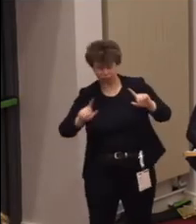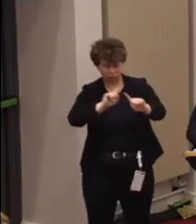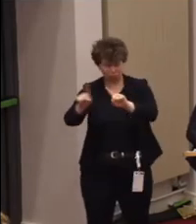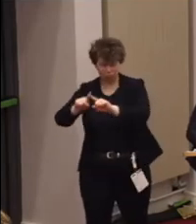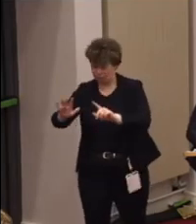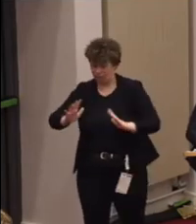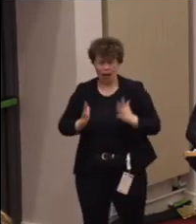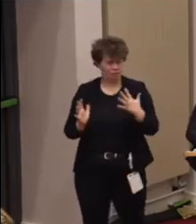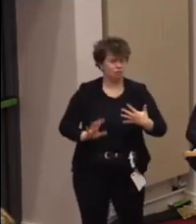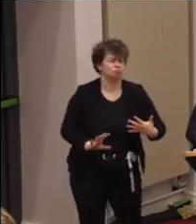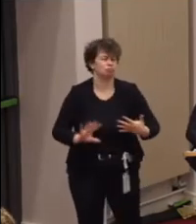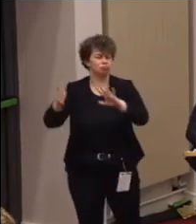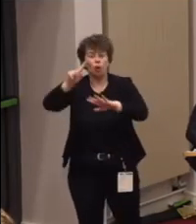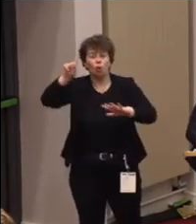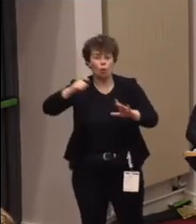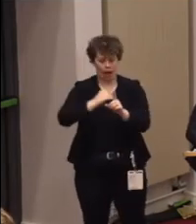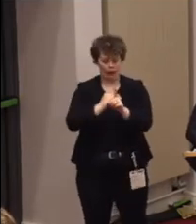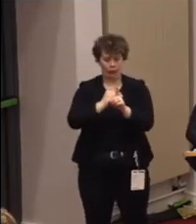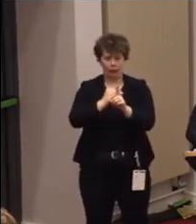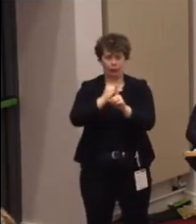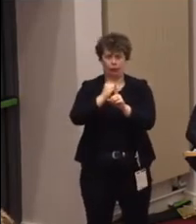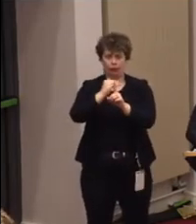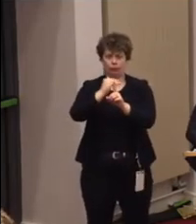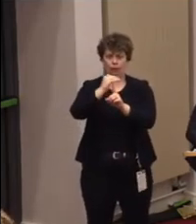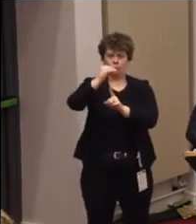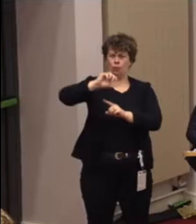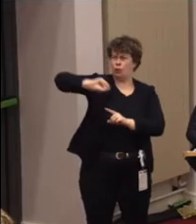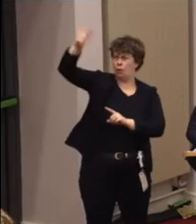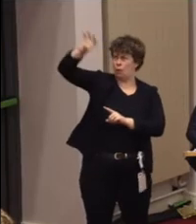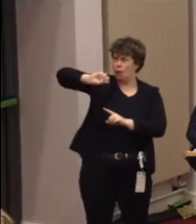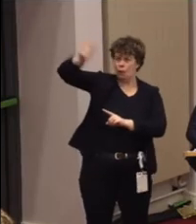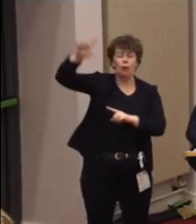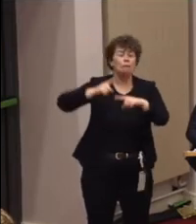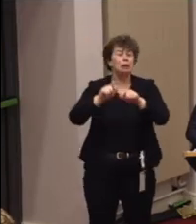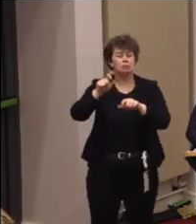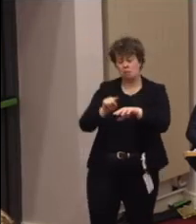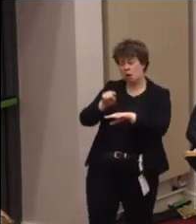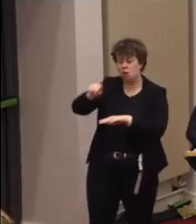The industrial scale agriculture and extractive industries (indiscernible) and we face an